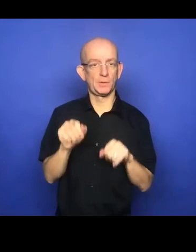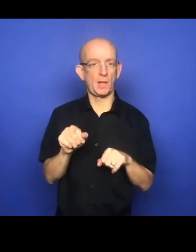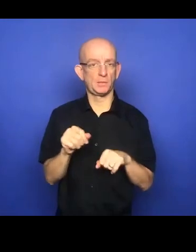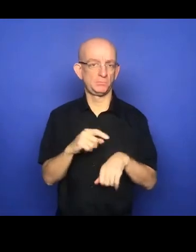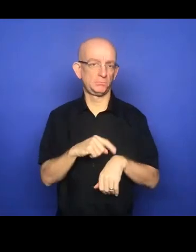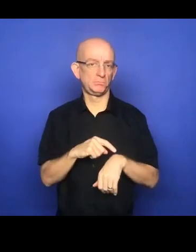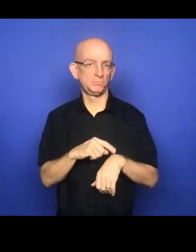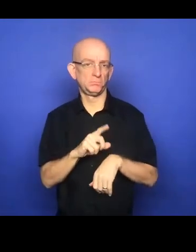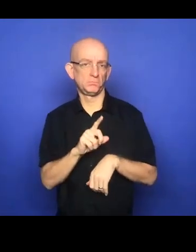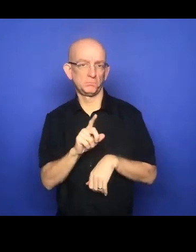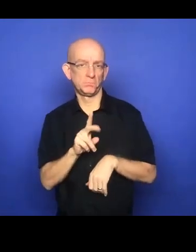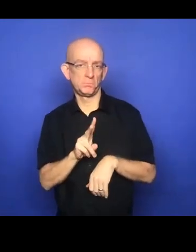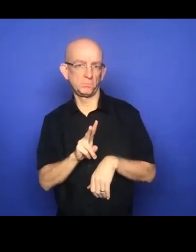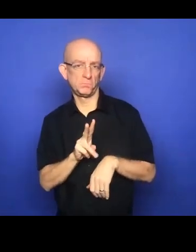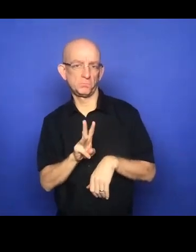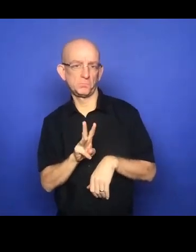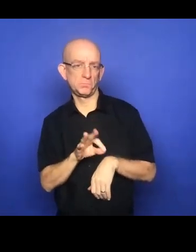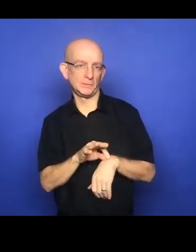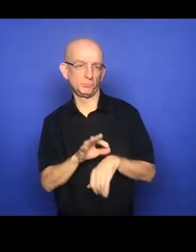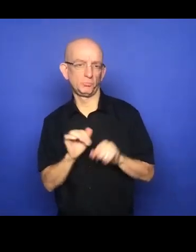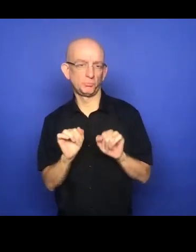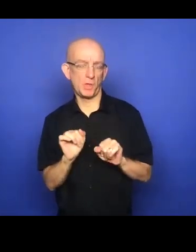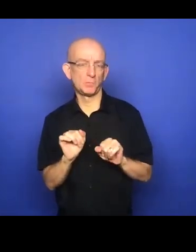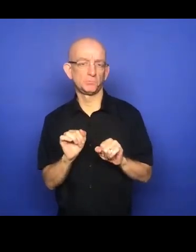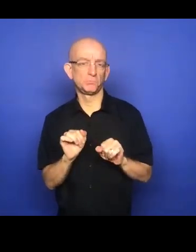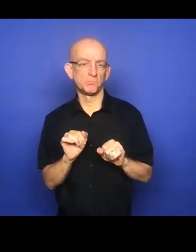panelists for a couple of minutes. Maybe we